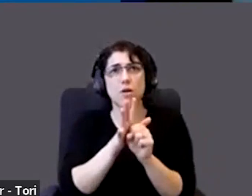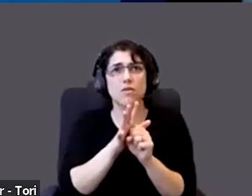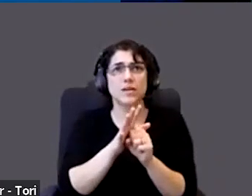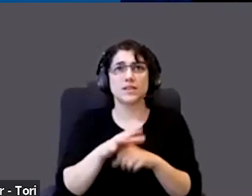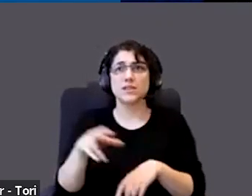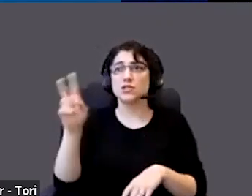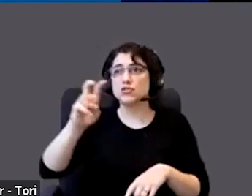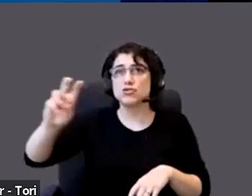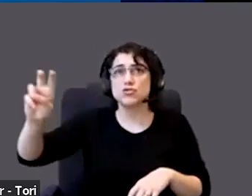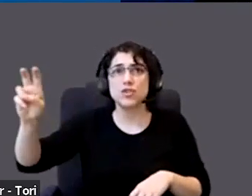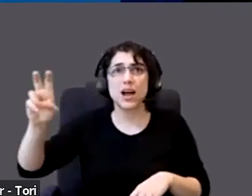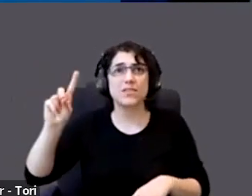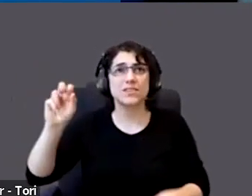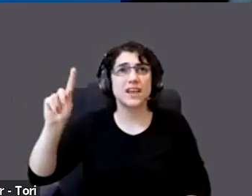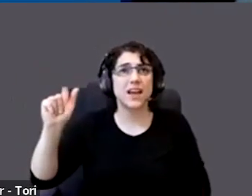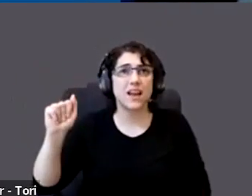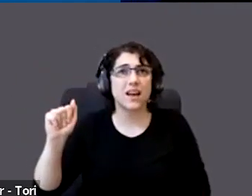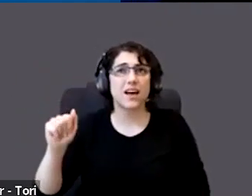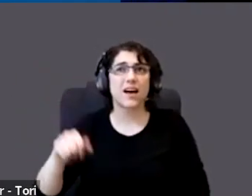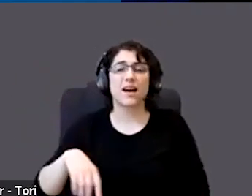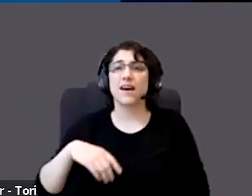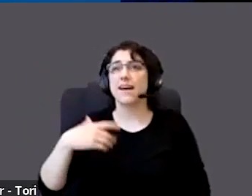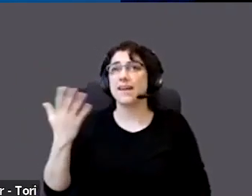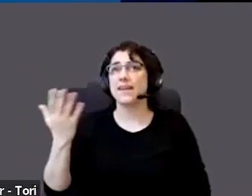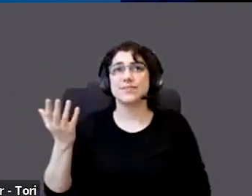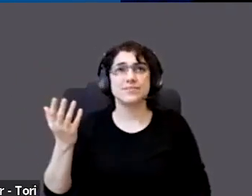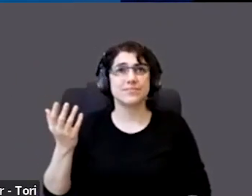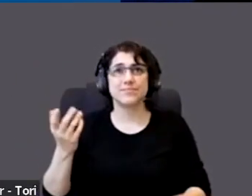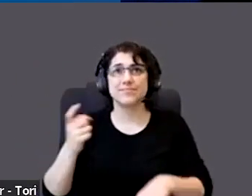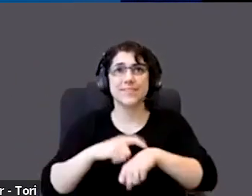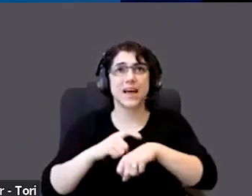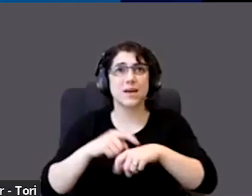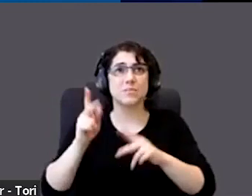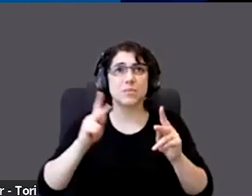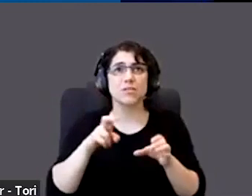and the amount of time that people were spending in their cars every day was important, right?